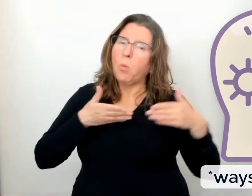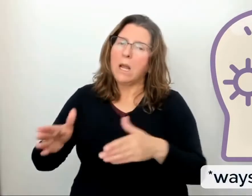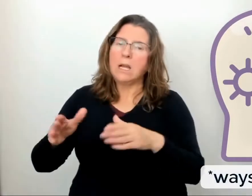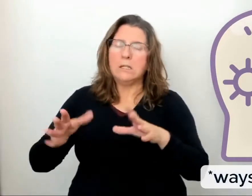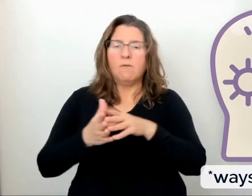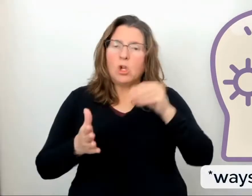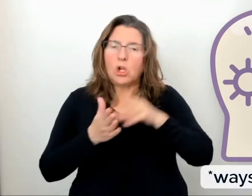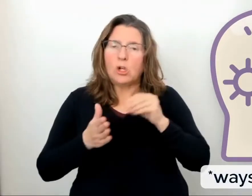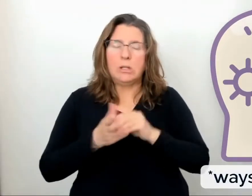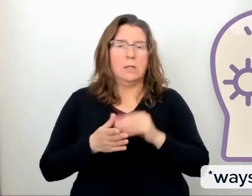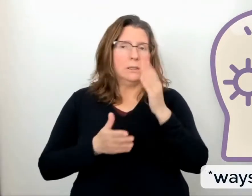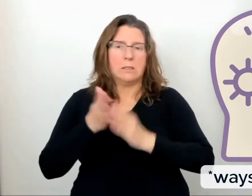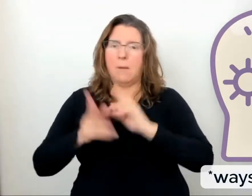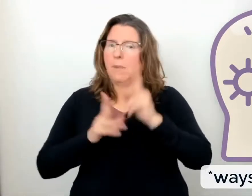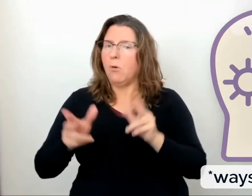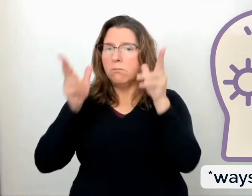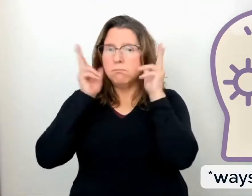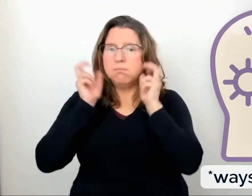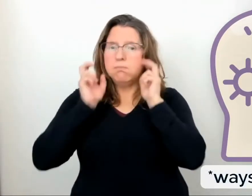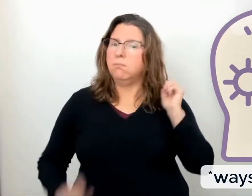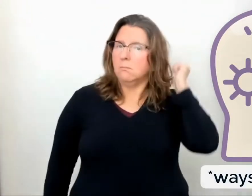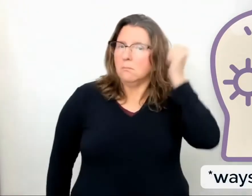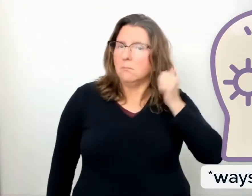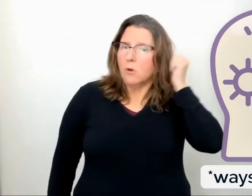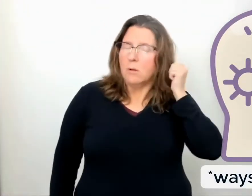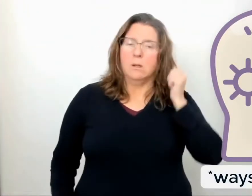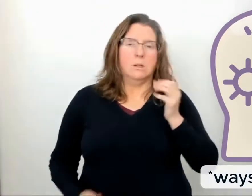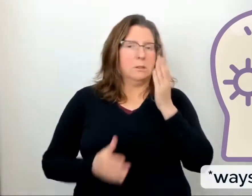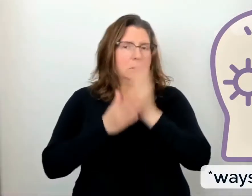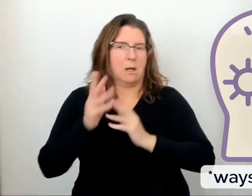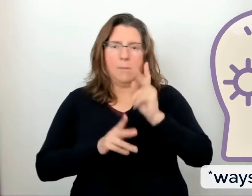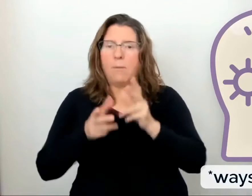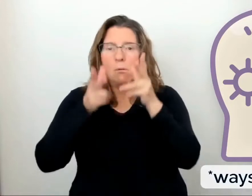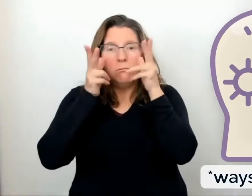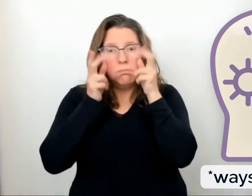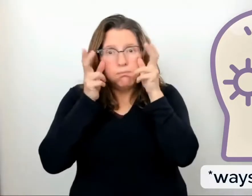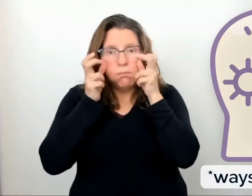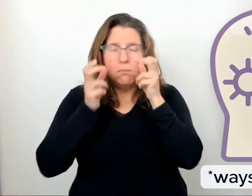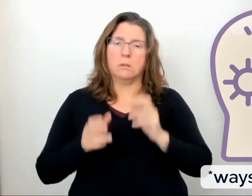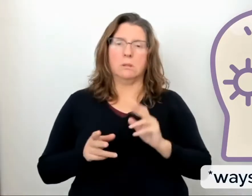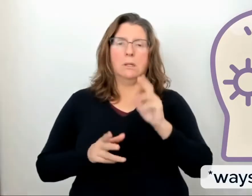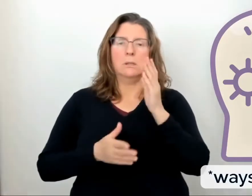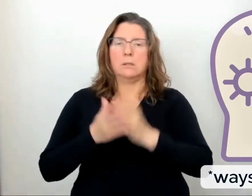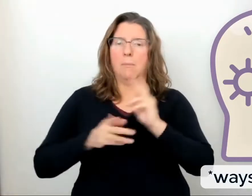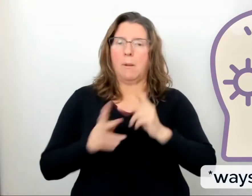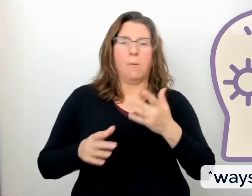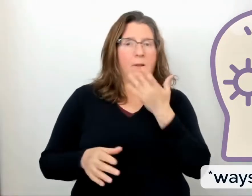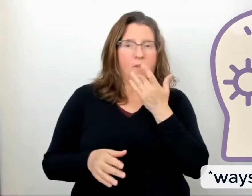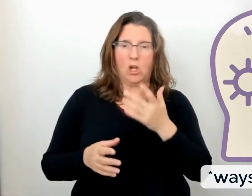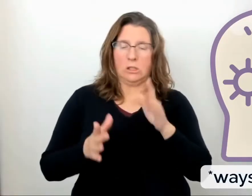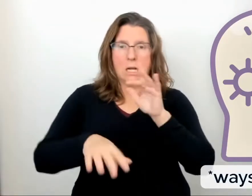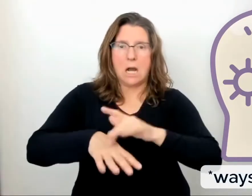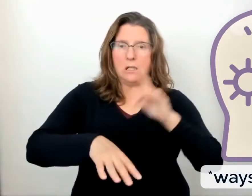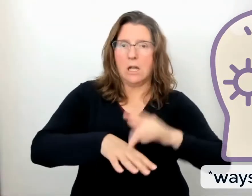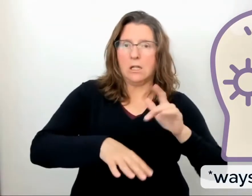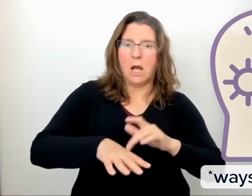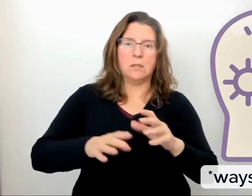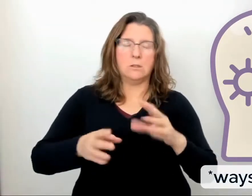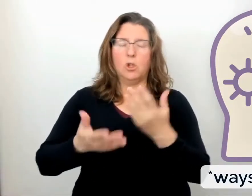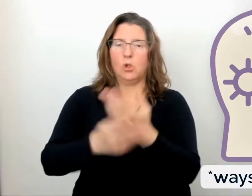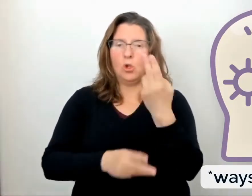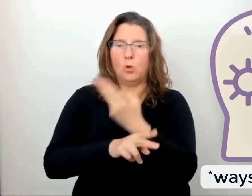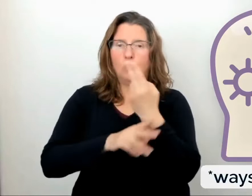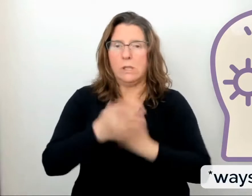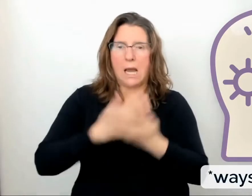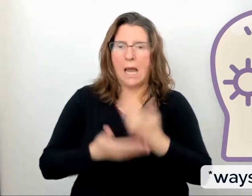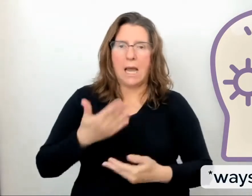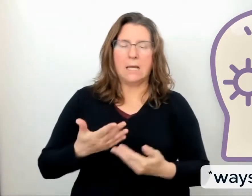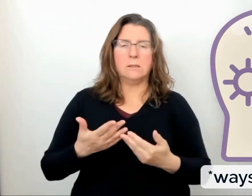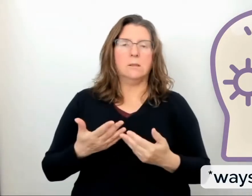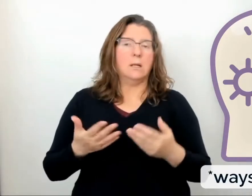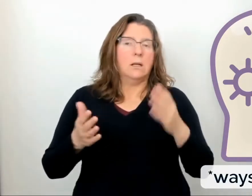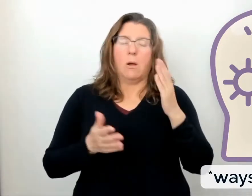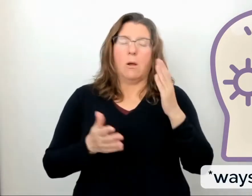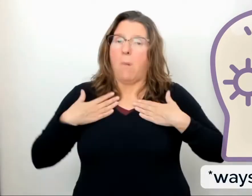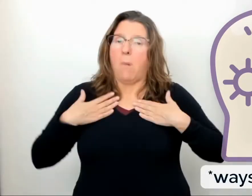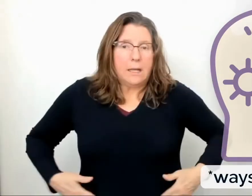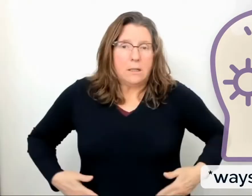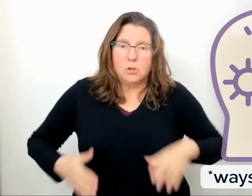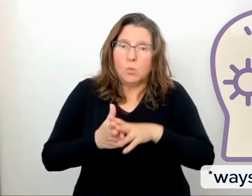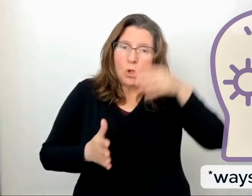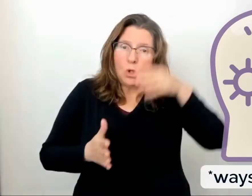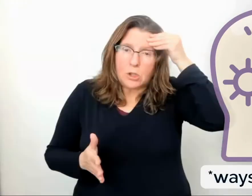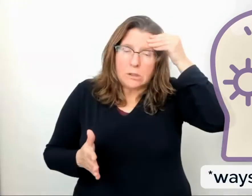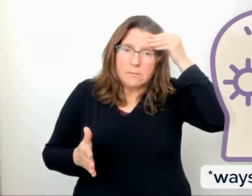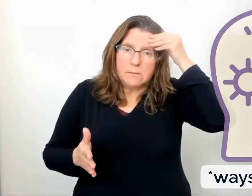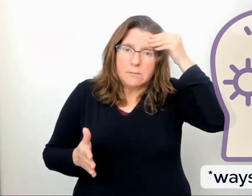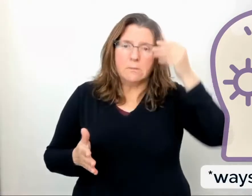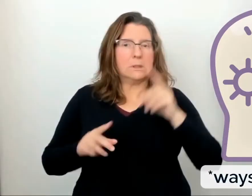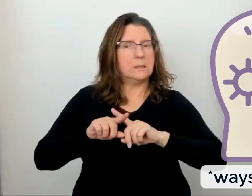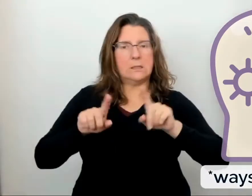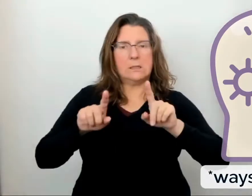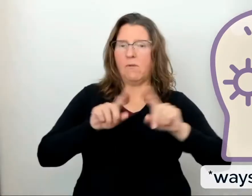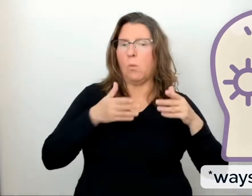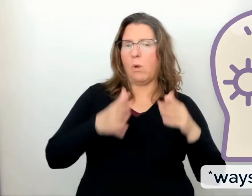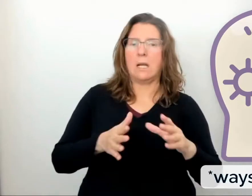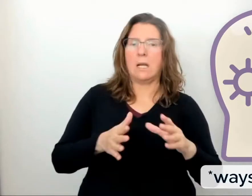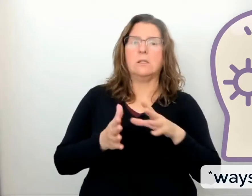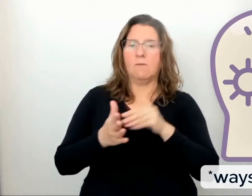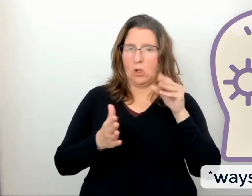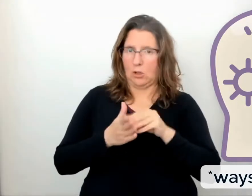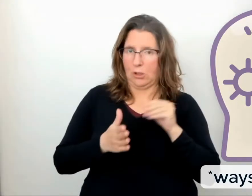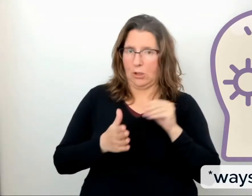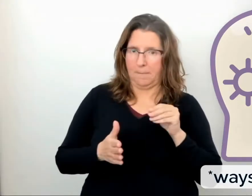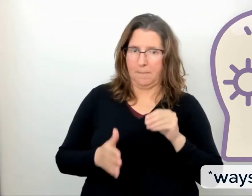They will be different in their preferred ways of learning, be it: auditory, visual, tactile, physical, kinesthetics, and so on.